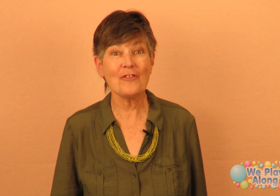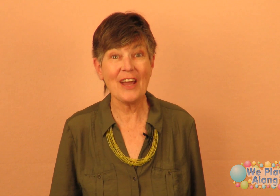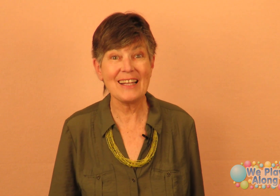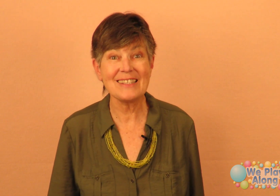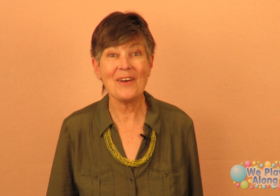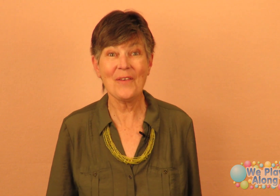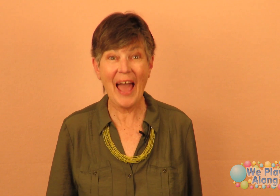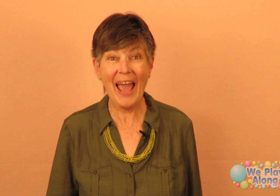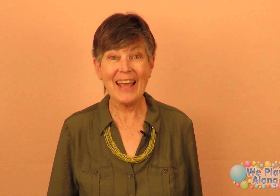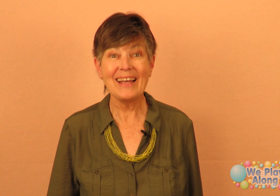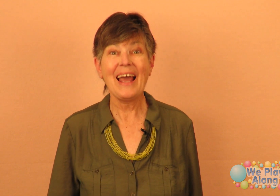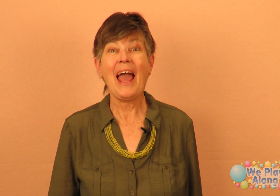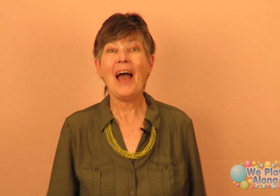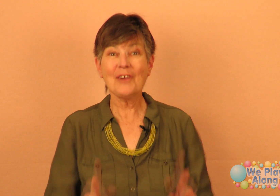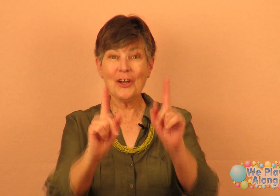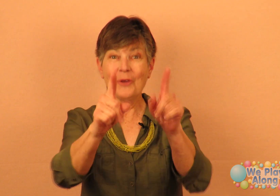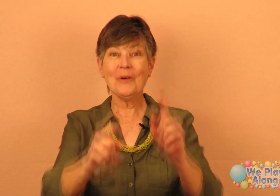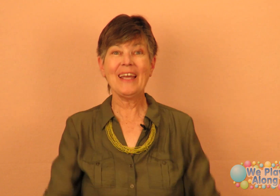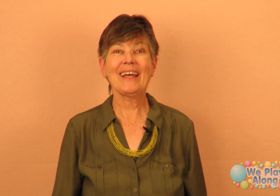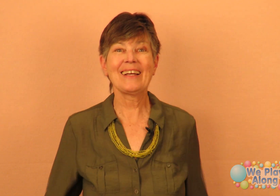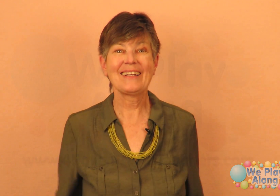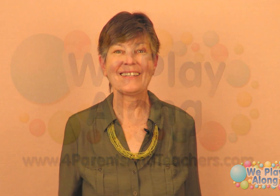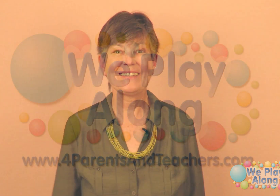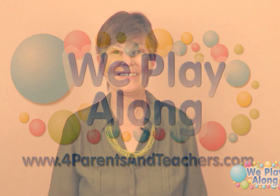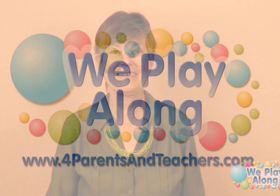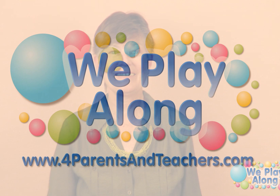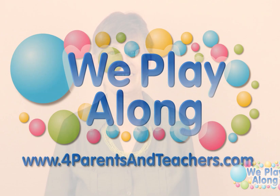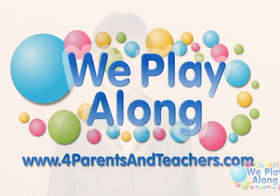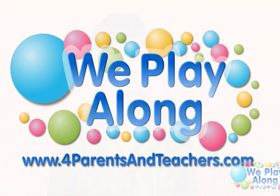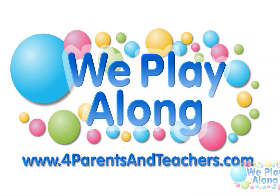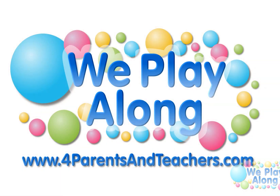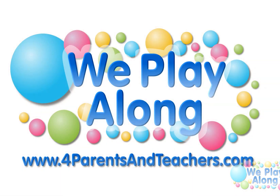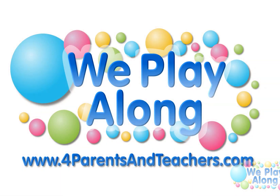okay have a good week